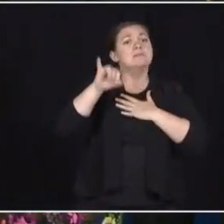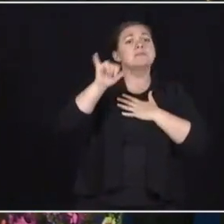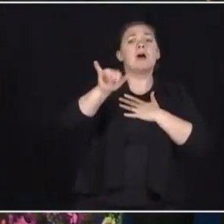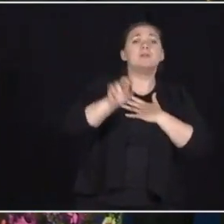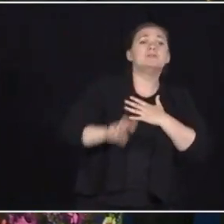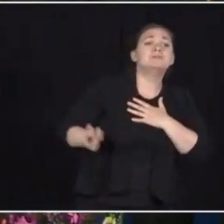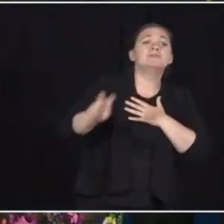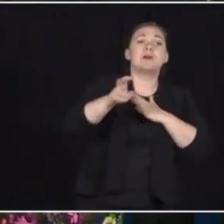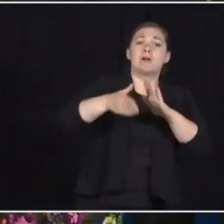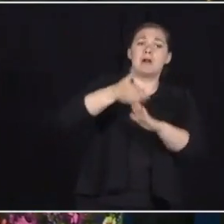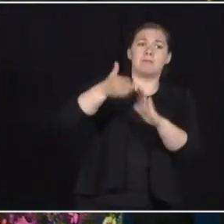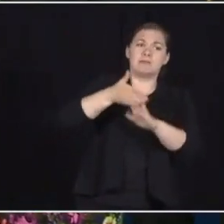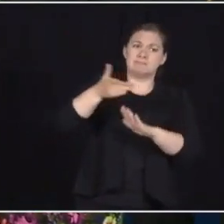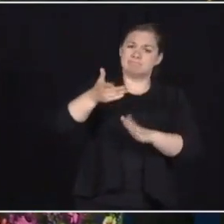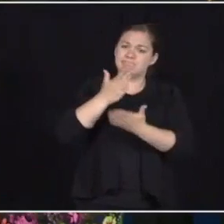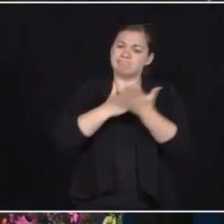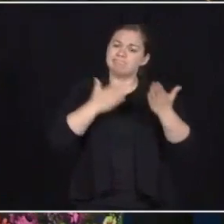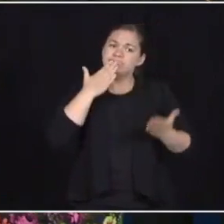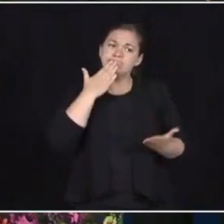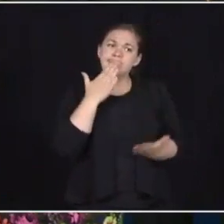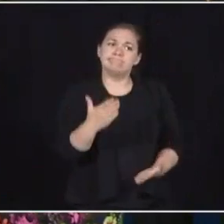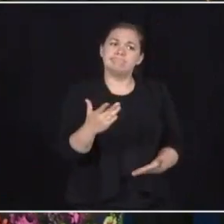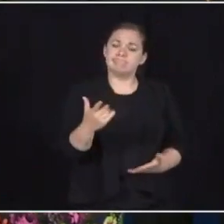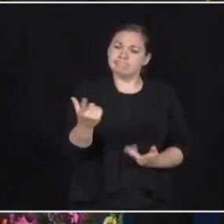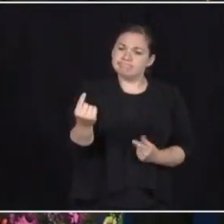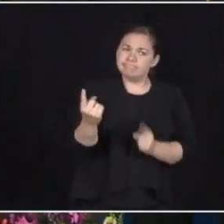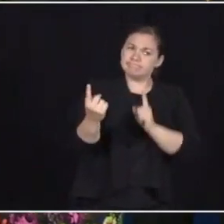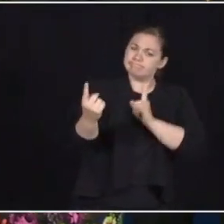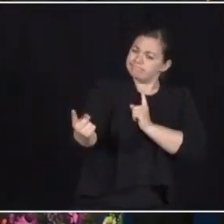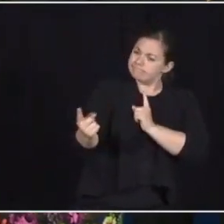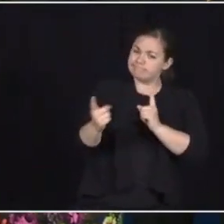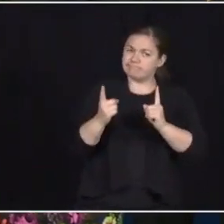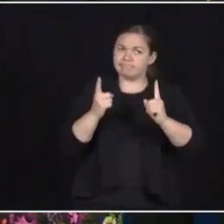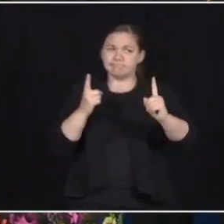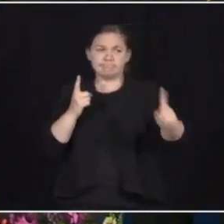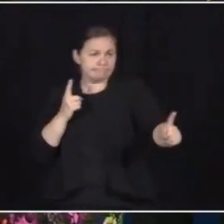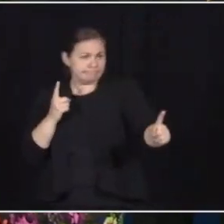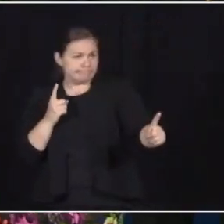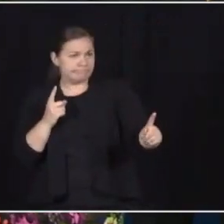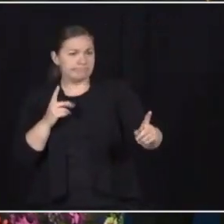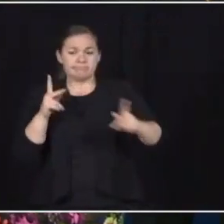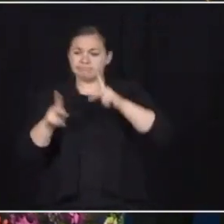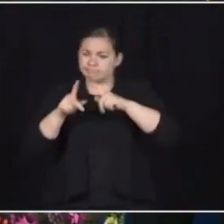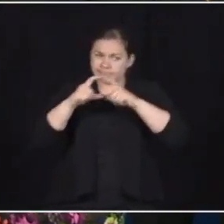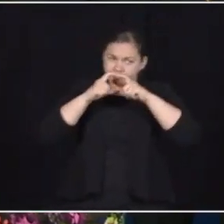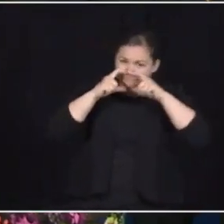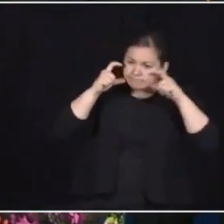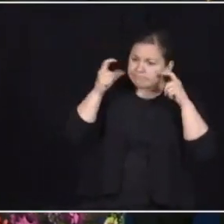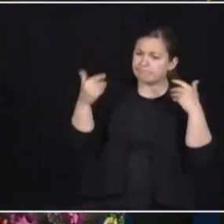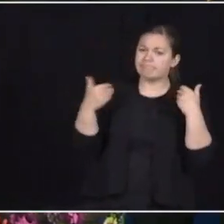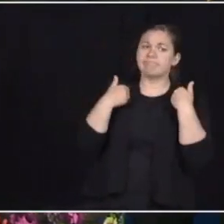I just want to point out. In each of the communities that I've been to since stage II reopened, I have been